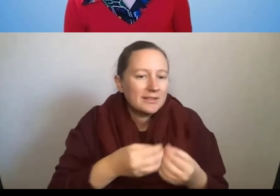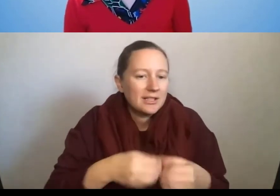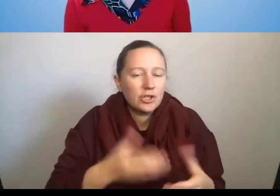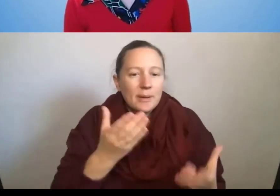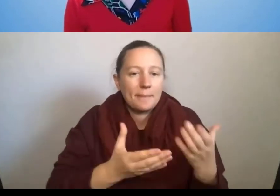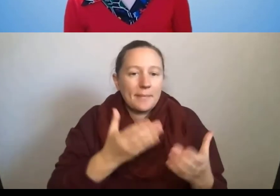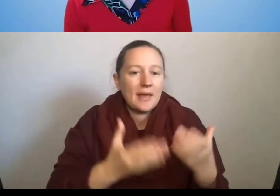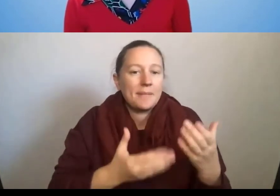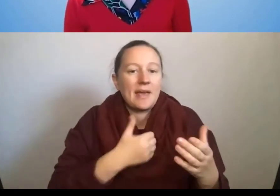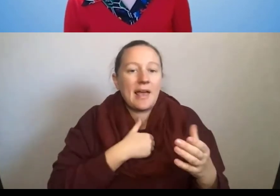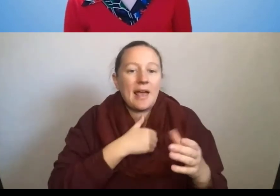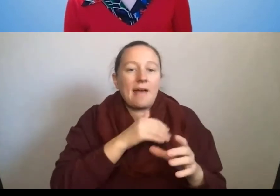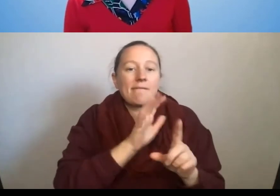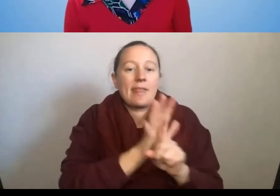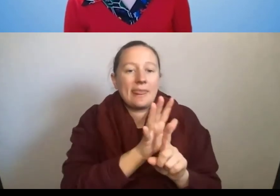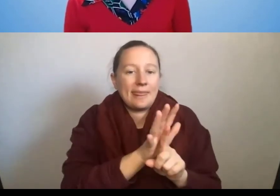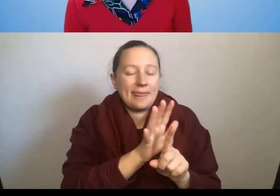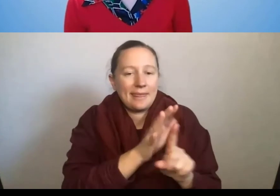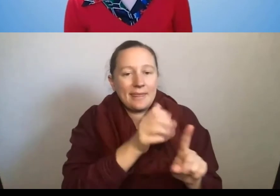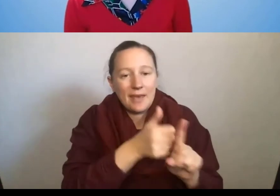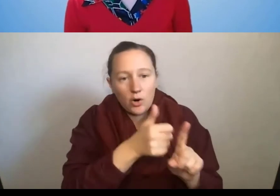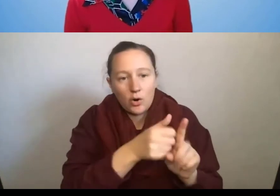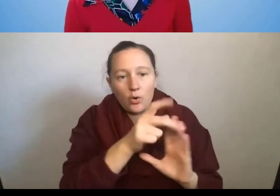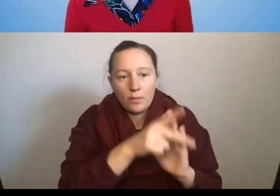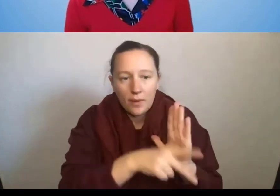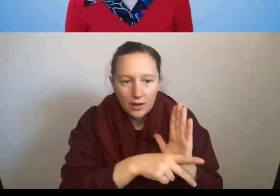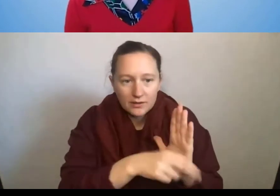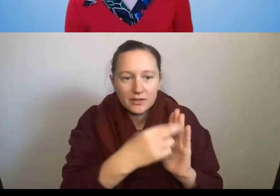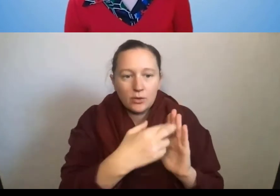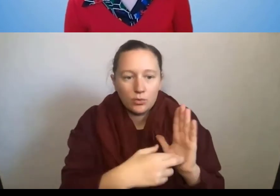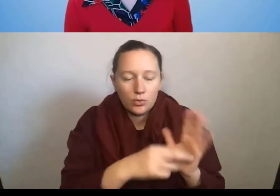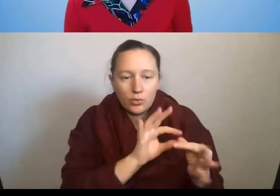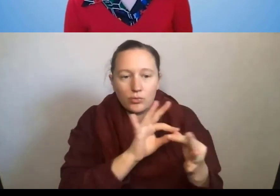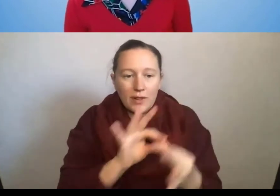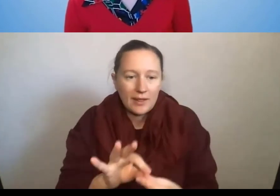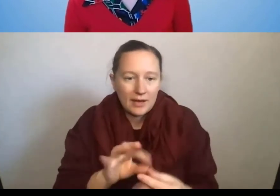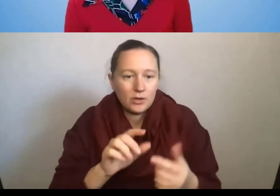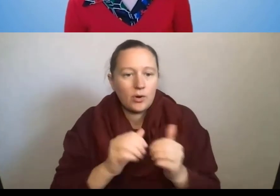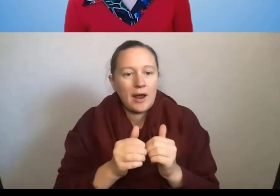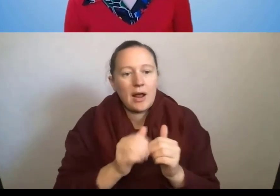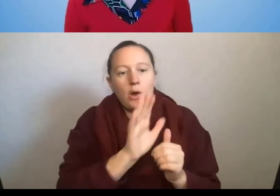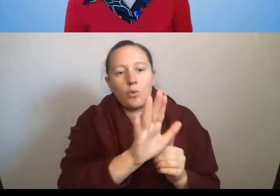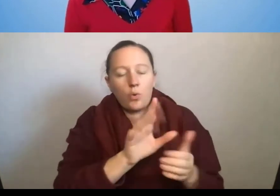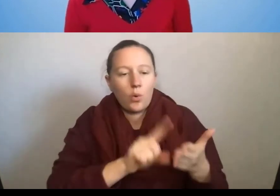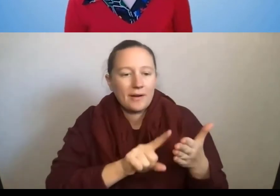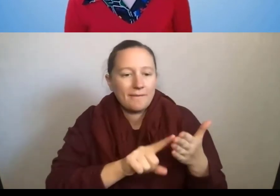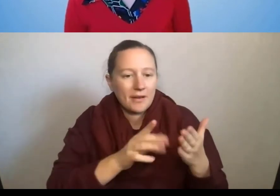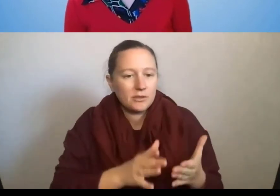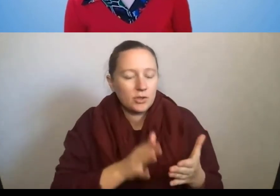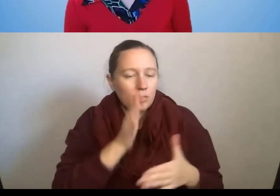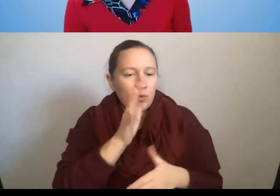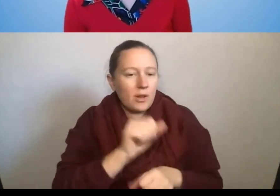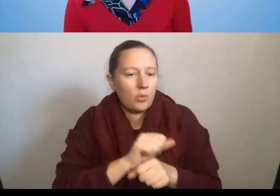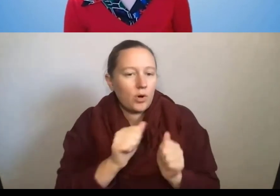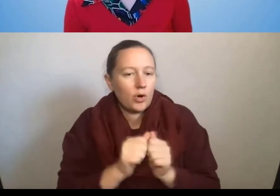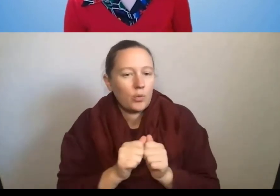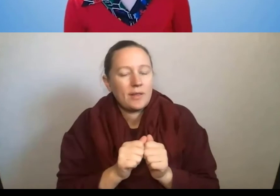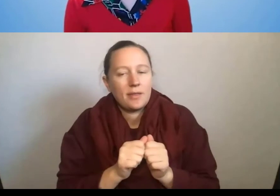may have your own policies and rules around how your investigators work with companies